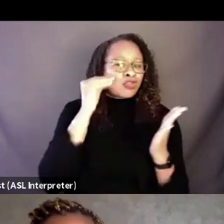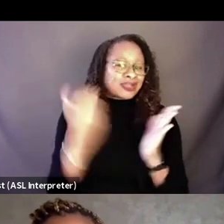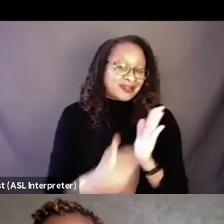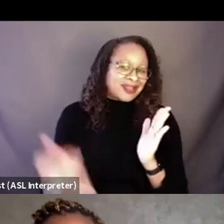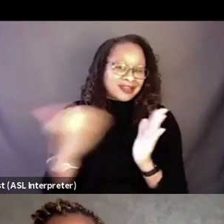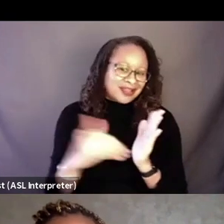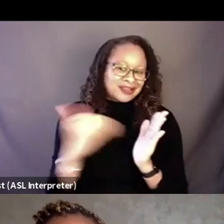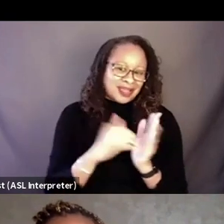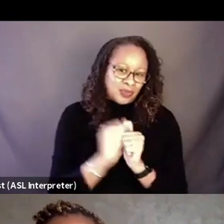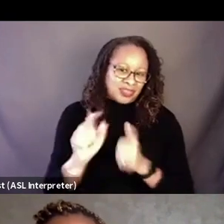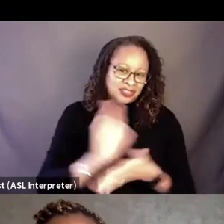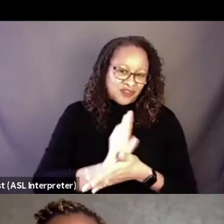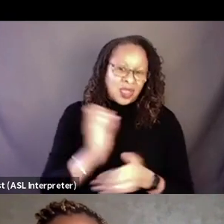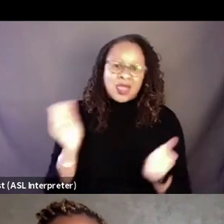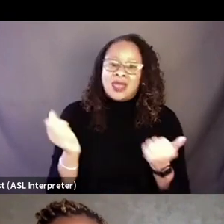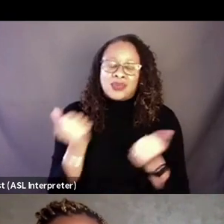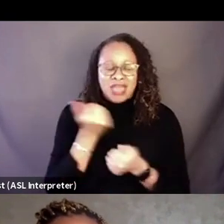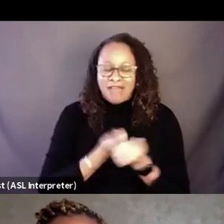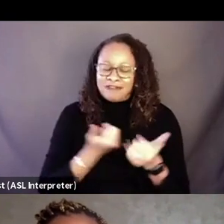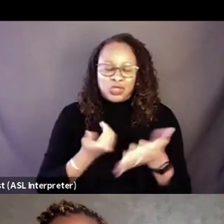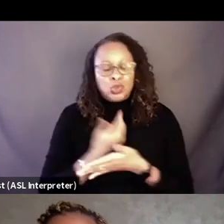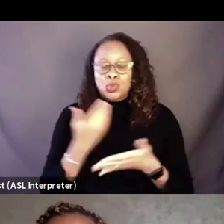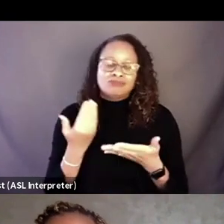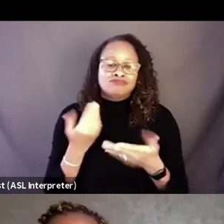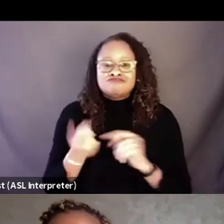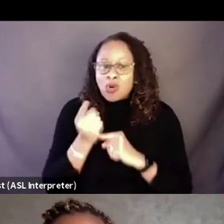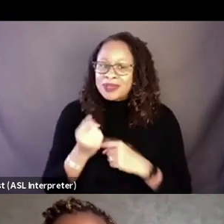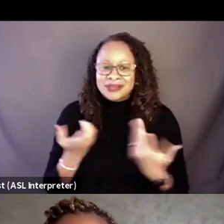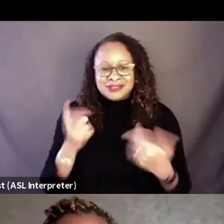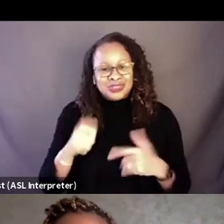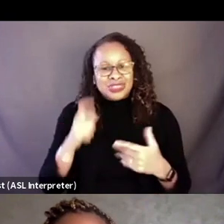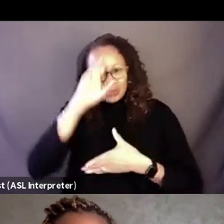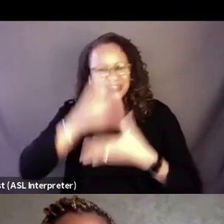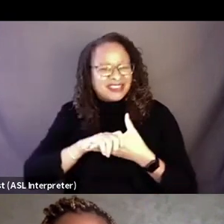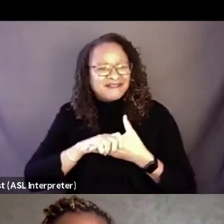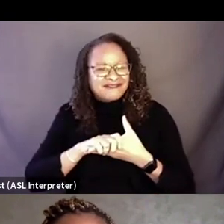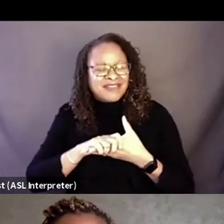with this film, with every new milestone that you just need to believe in possibility.